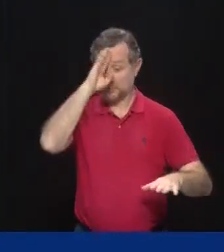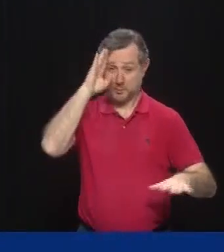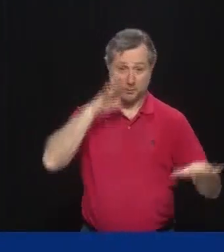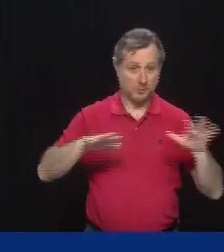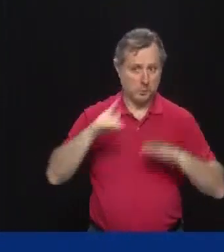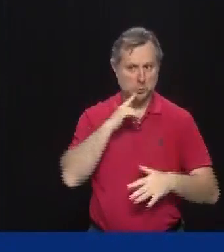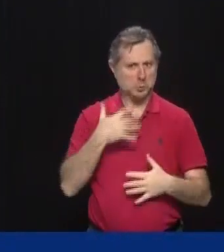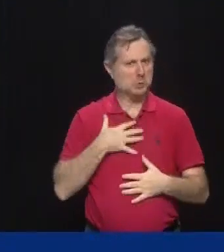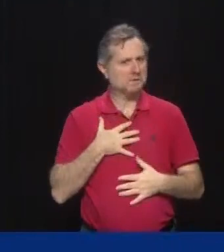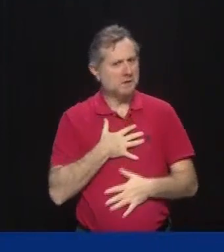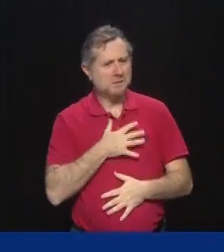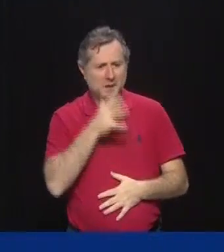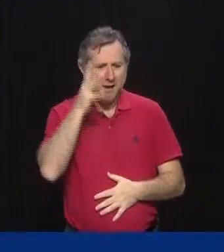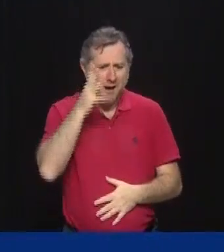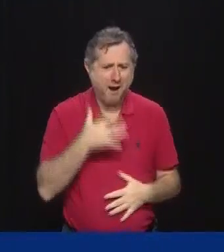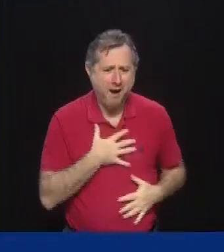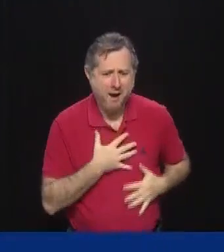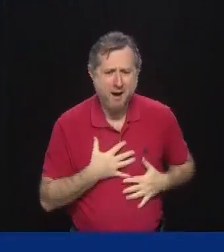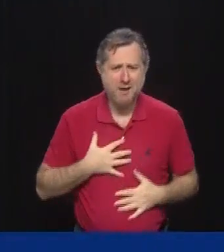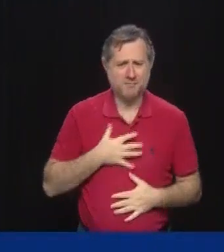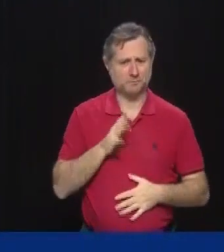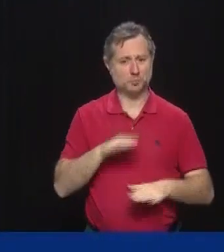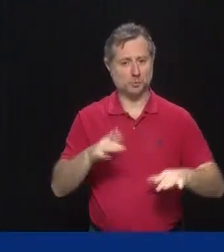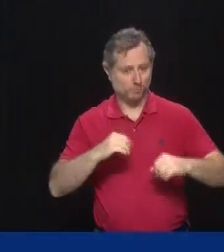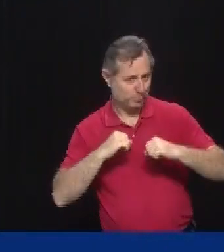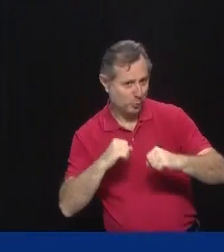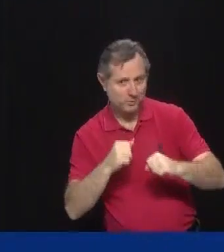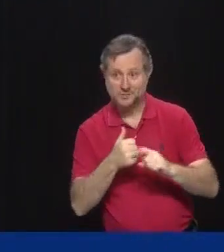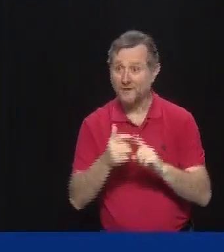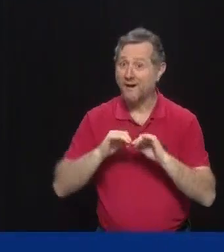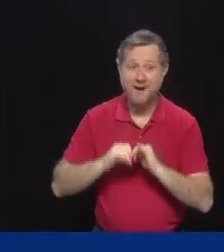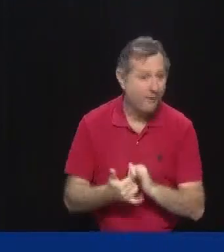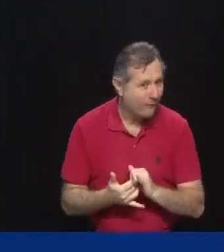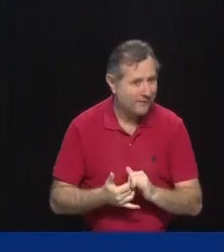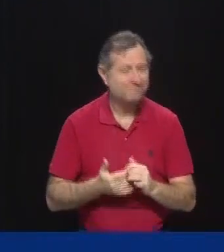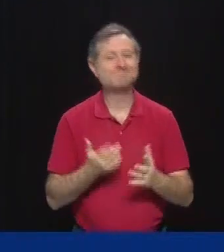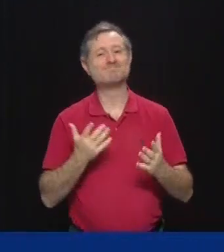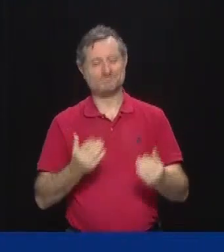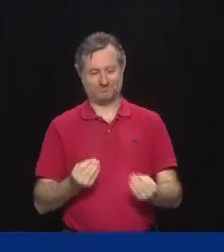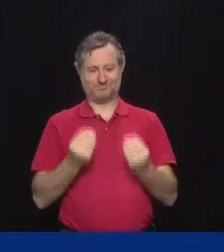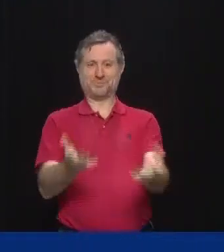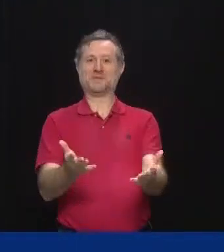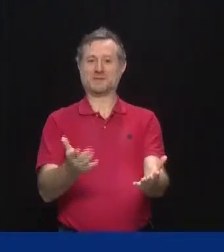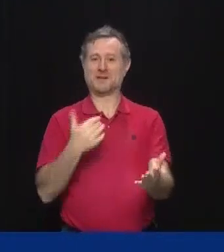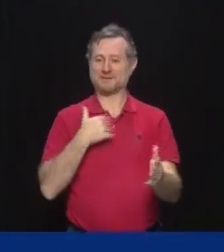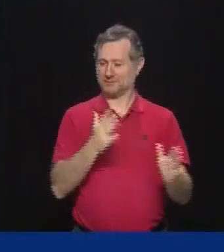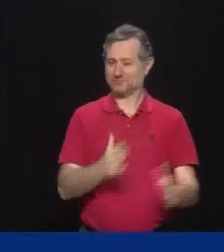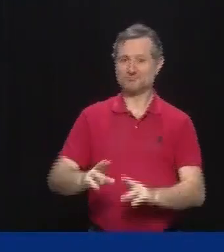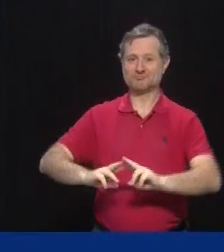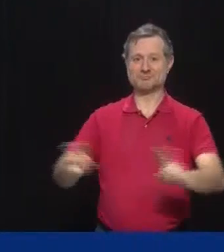CHILDREN IN OTHER PARTS OF THE COUNTRY STRUGGLING ON VENTILATORS AND HOSPITALS. THIS IS HOW WE CAN PROTECT THEM.